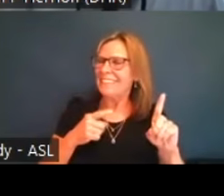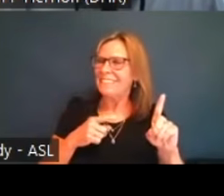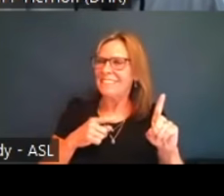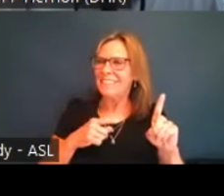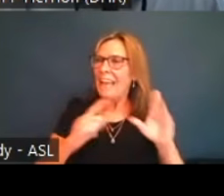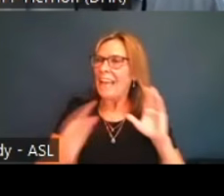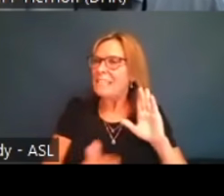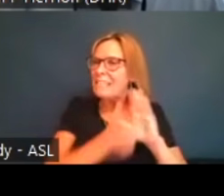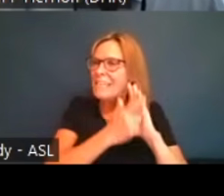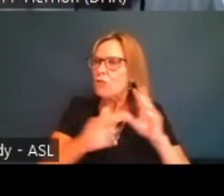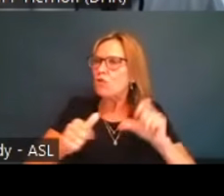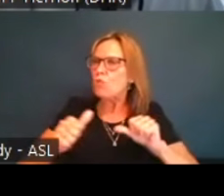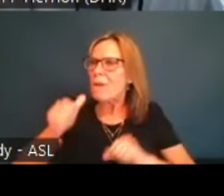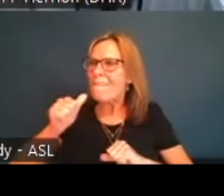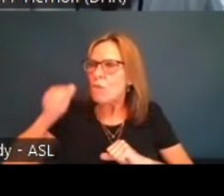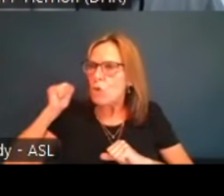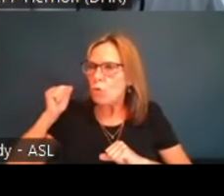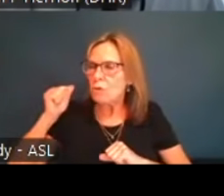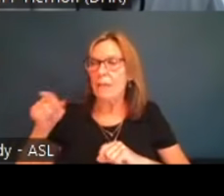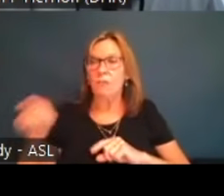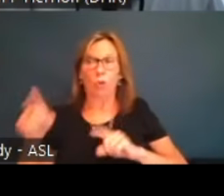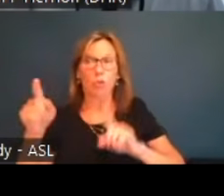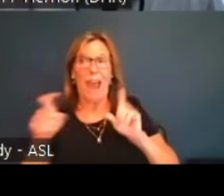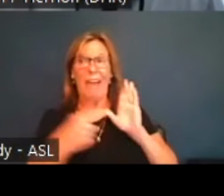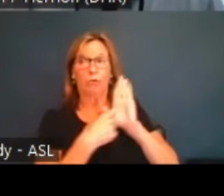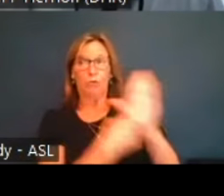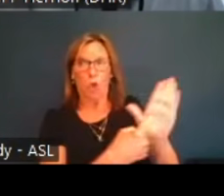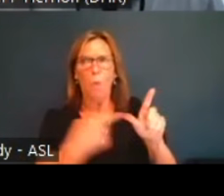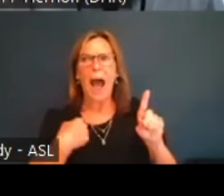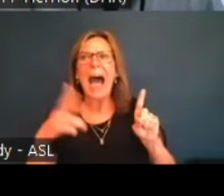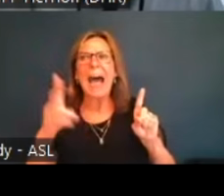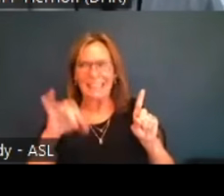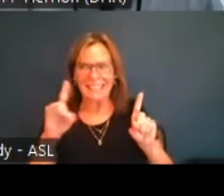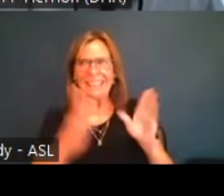were ignored or we were denied , And that's when we can get involved, » ALEX THOMPSON: There's a question from Susan about vending machines, Are they